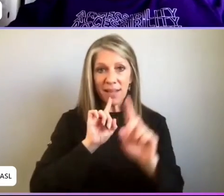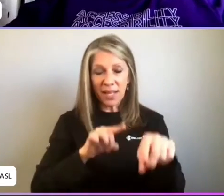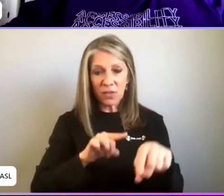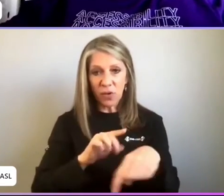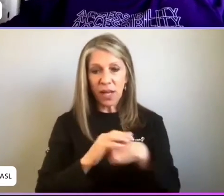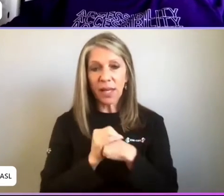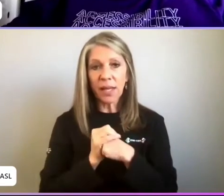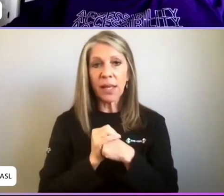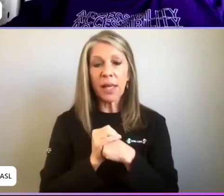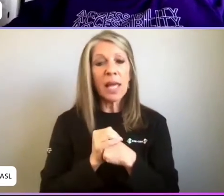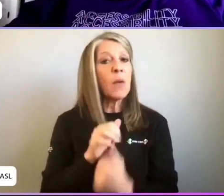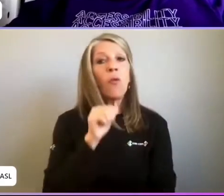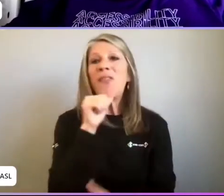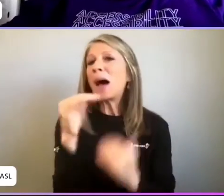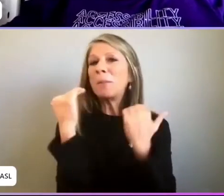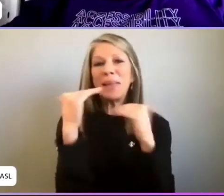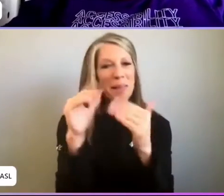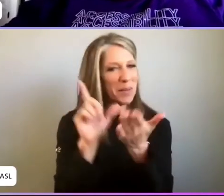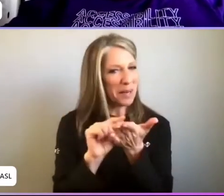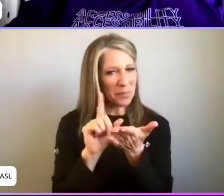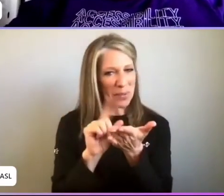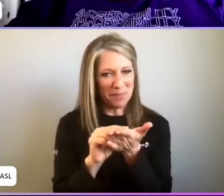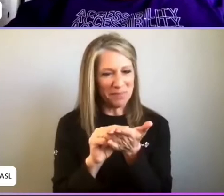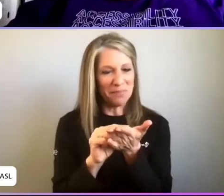a long time?